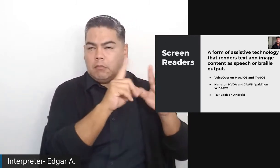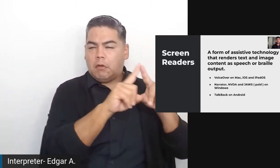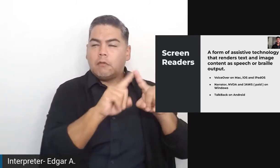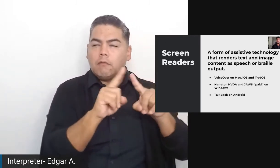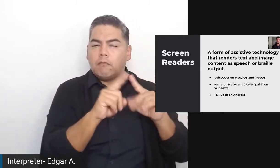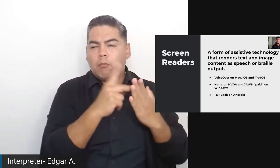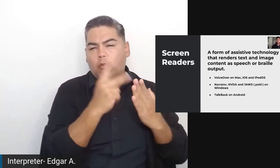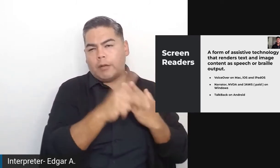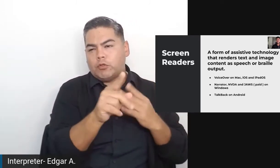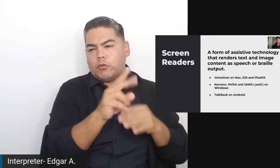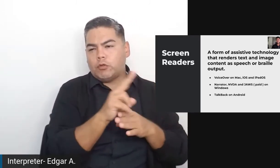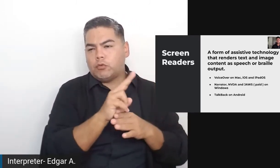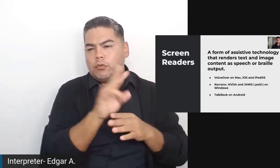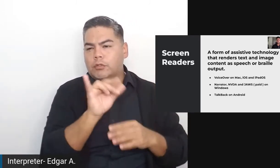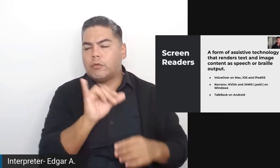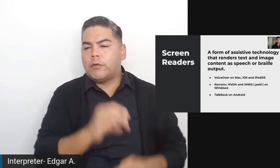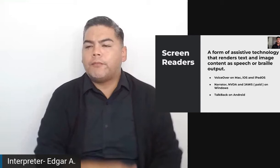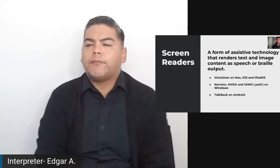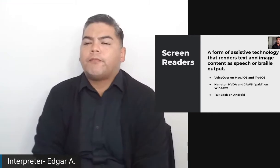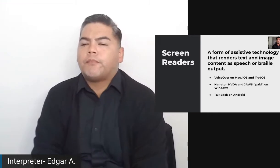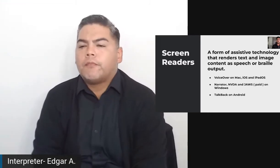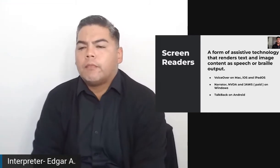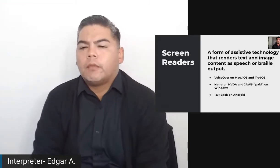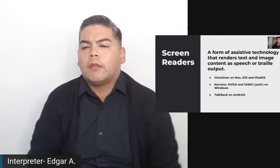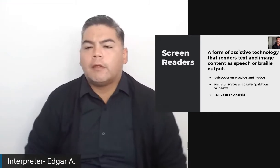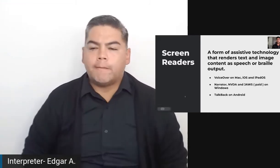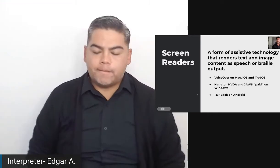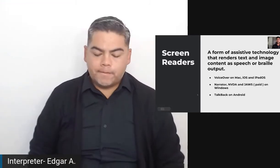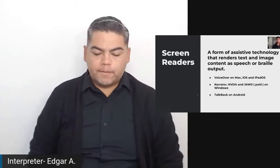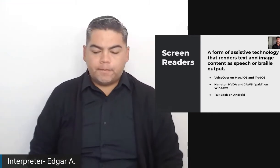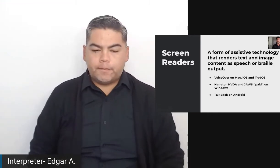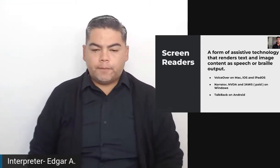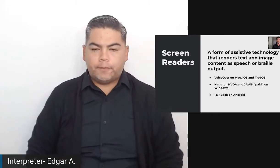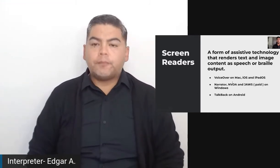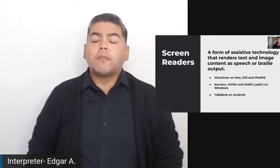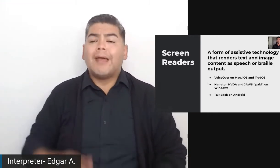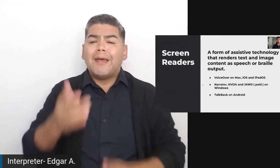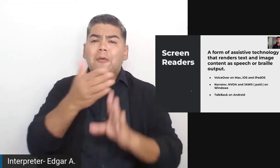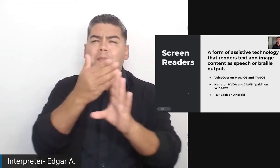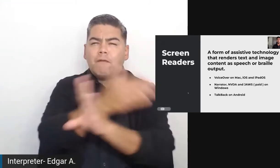of how screen readers work, I want to show you this quick video clip